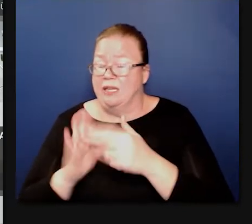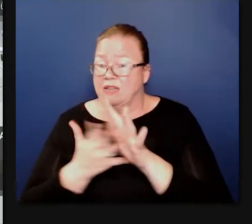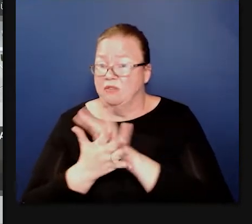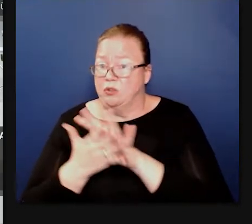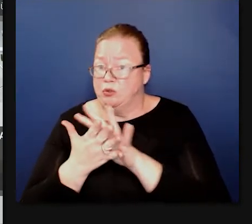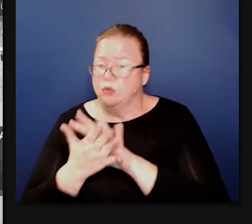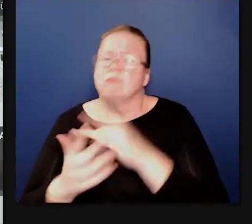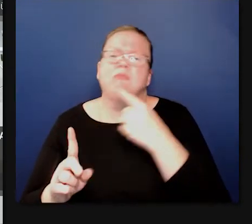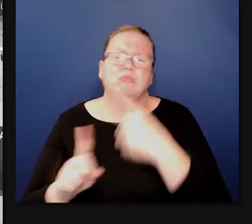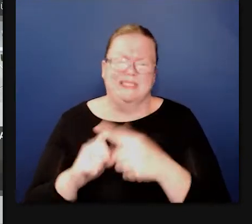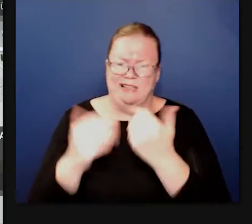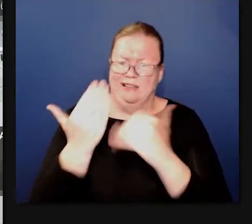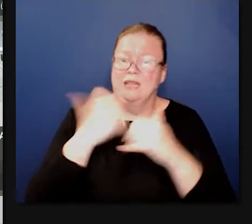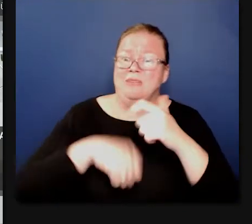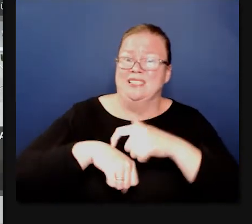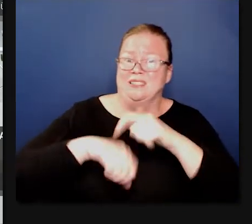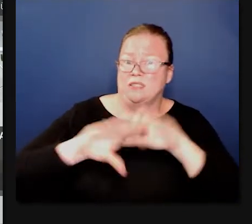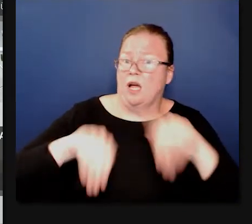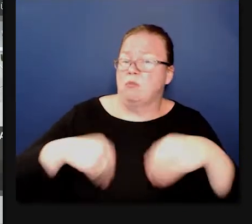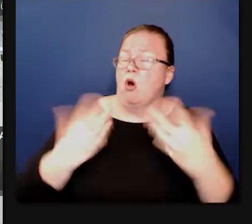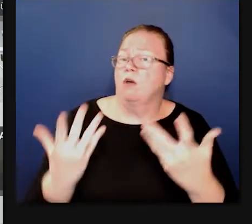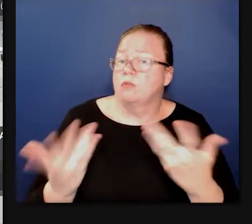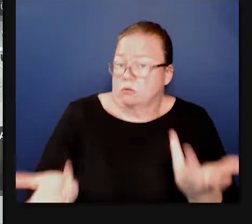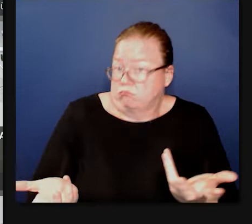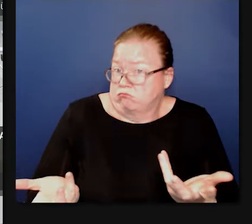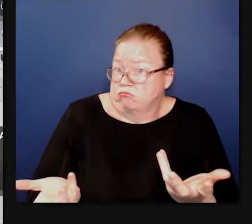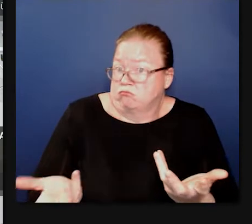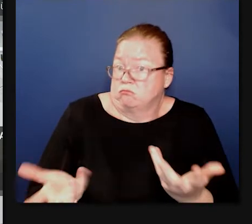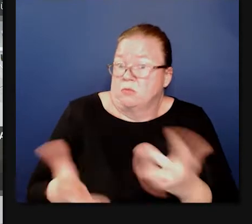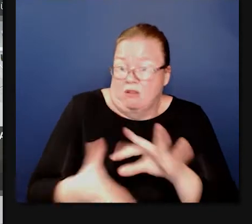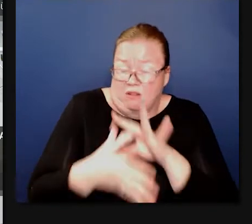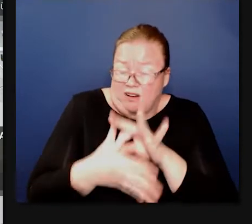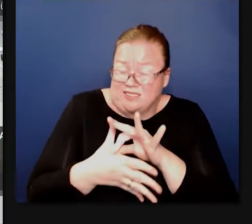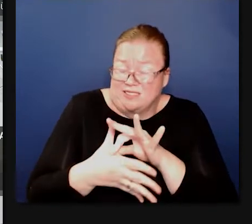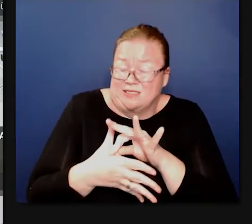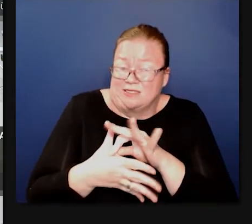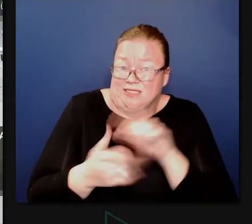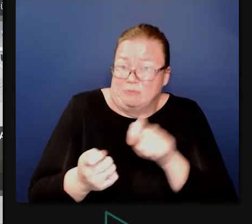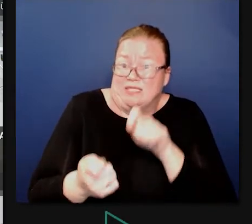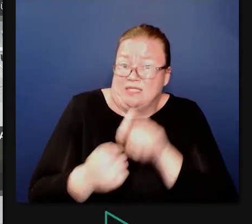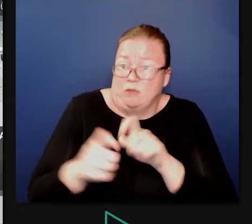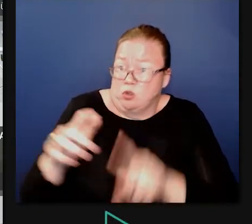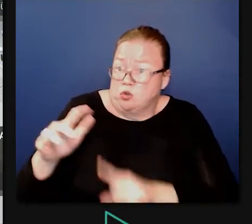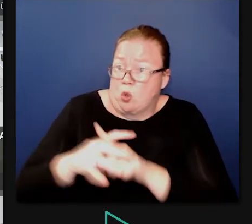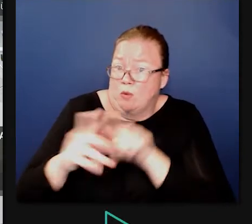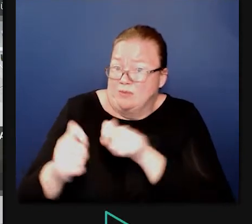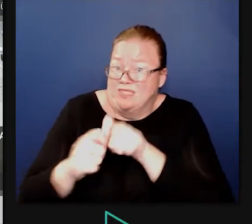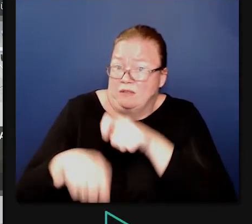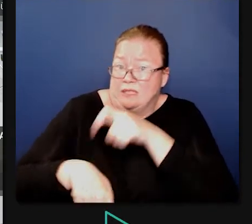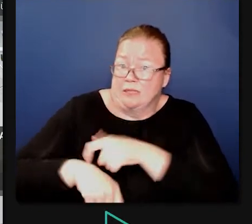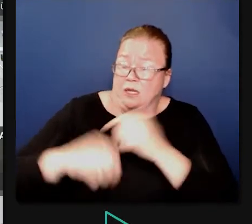There's also this idea of limited time offerings. Whether you want contents to specifically show up at certain times.